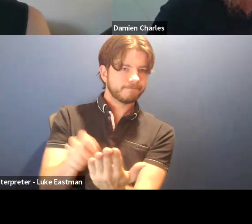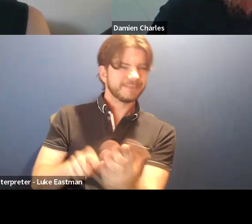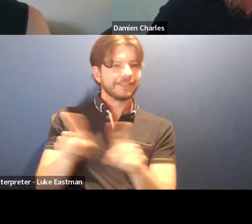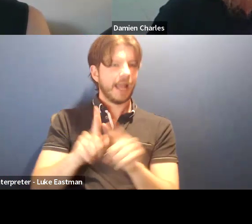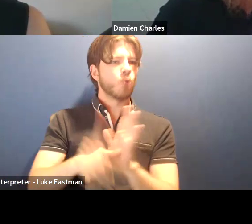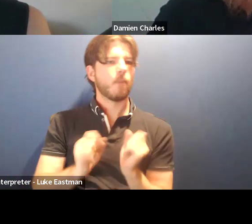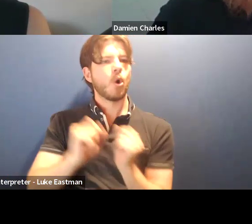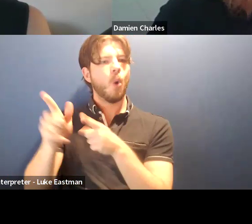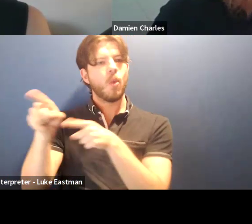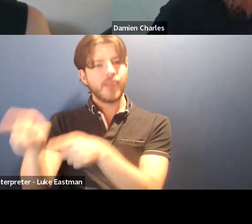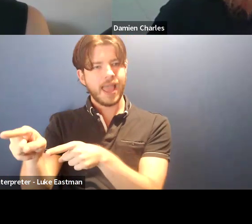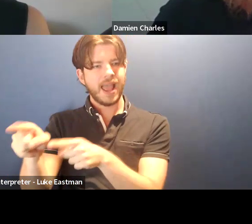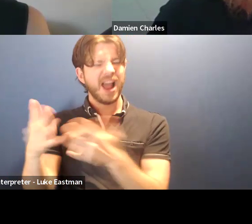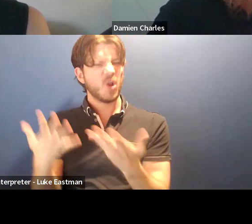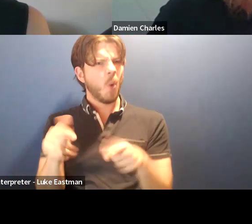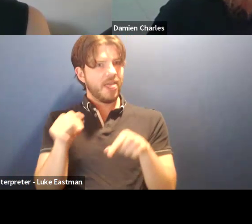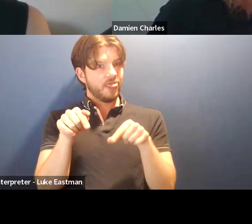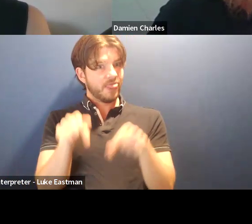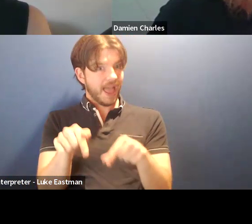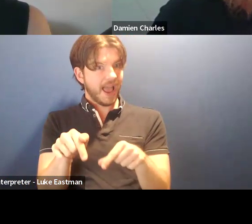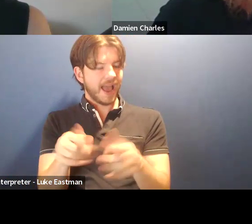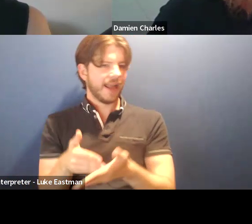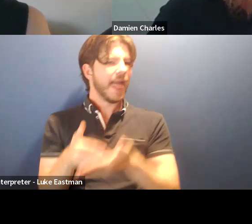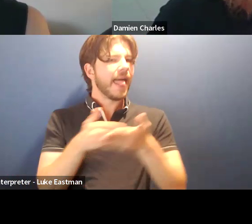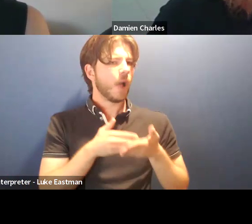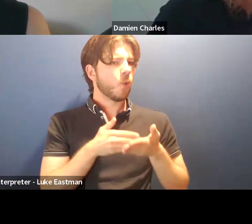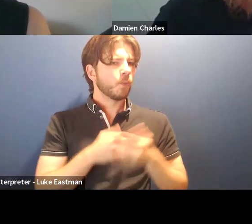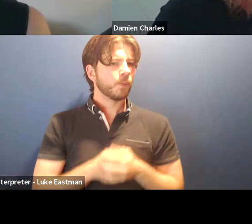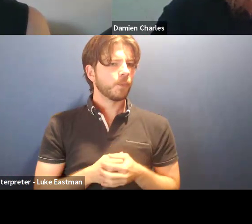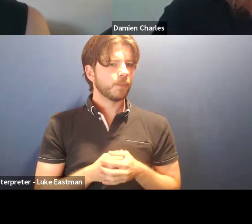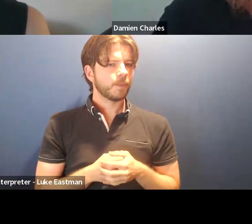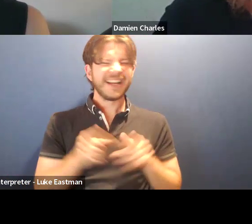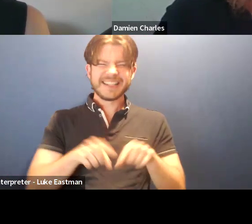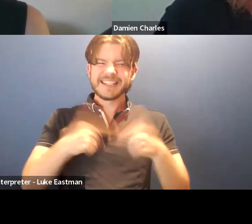Things. It was different to other